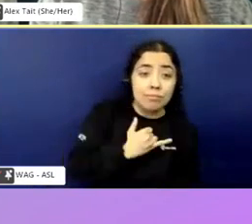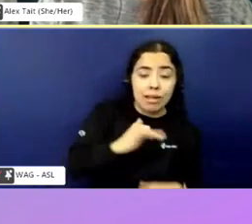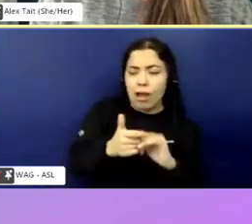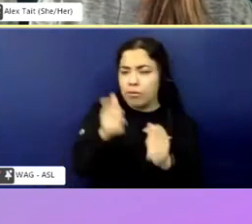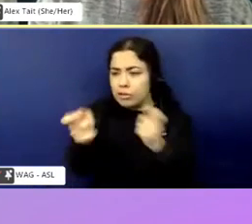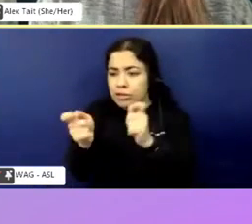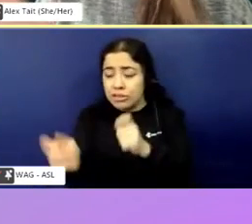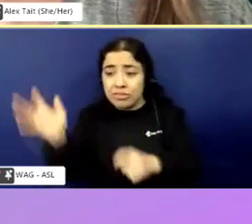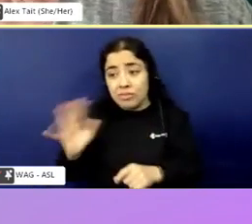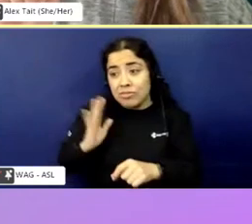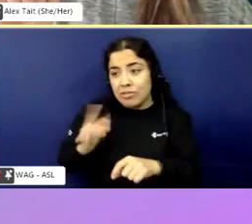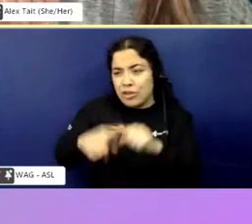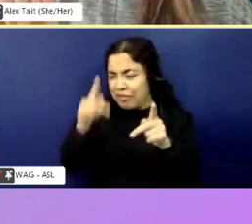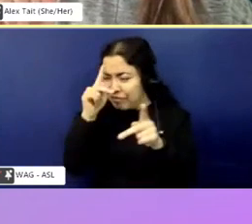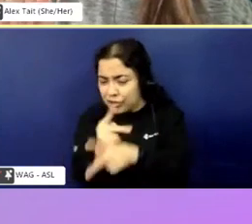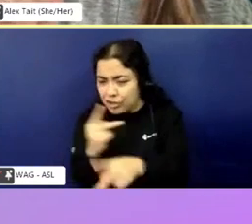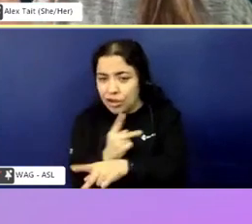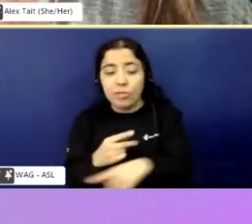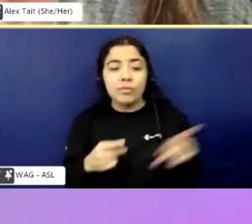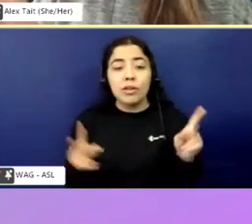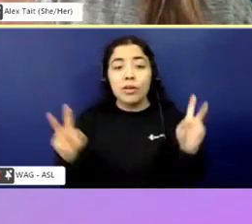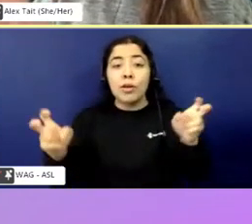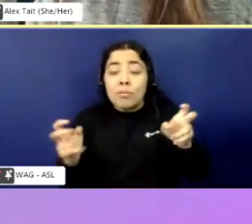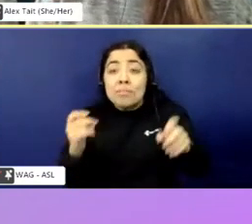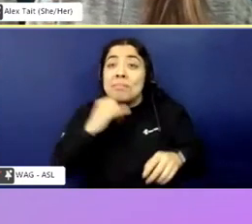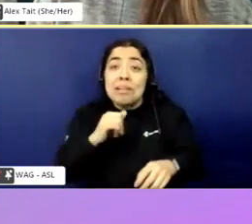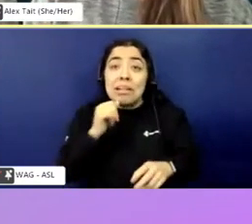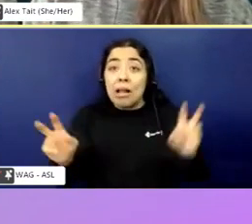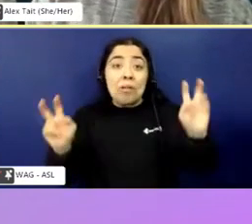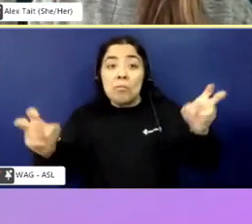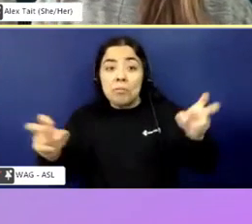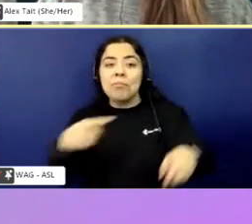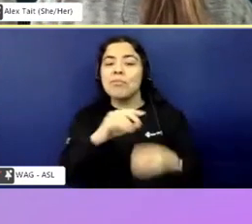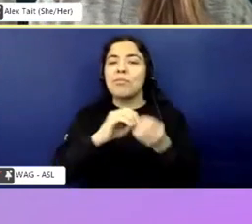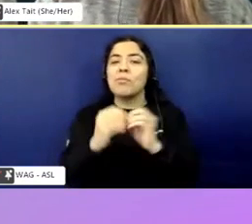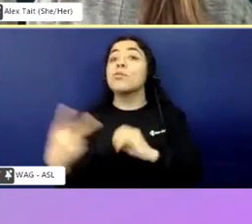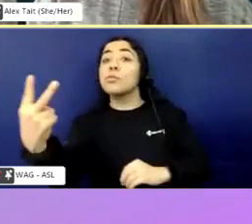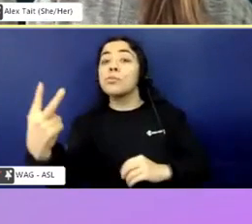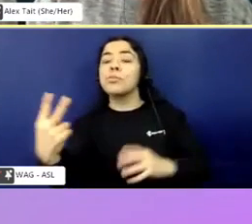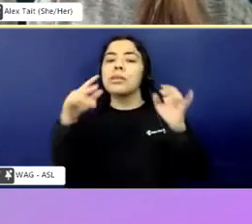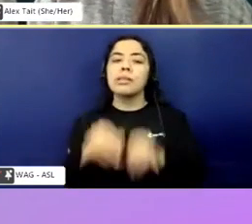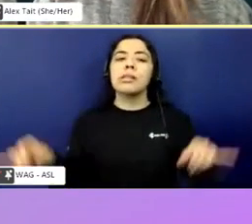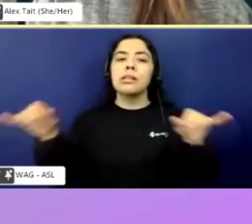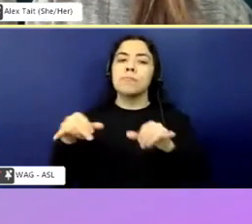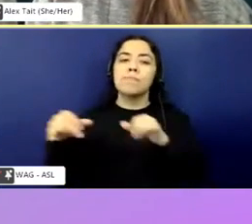mistake. I have in the past left a website because I couldn't figure out how to make a change.